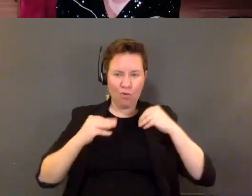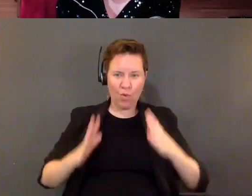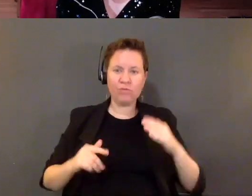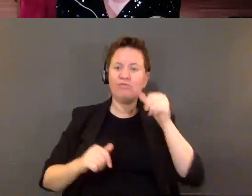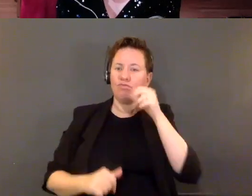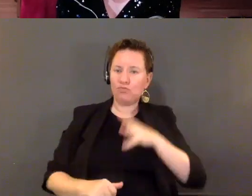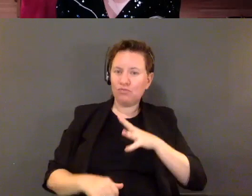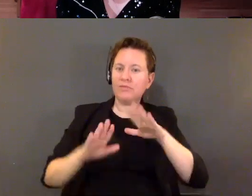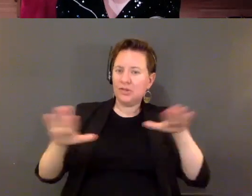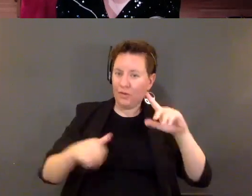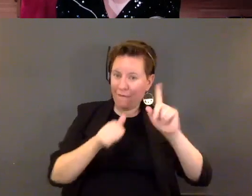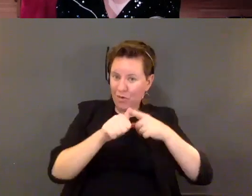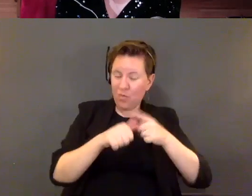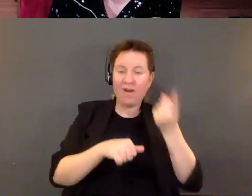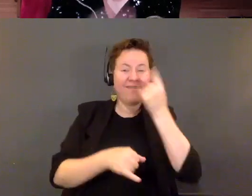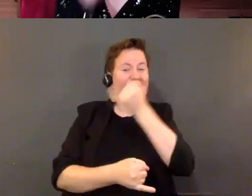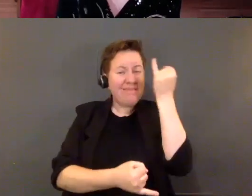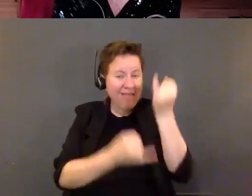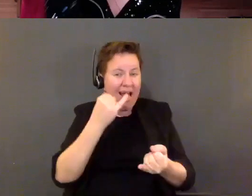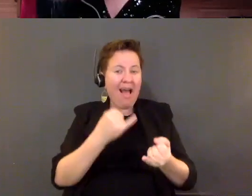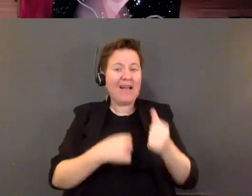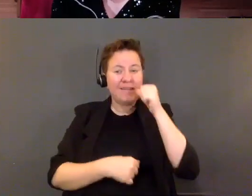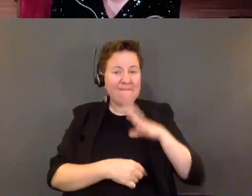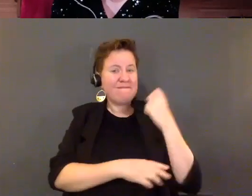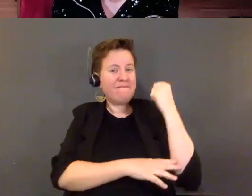one of the last feminist bookstores in the united states.